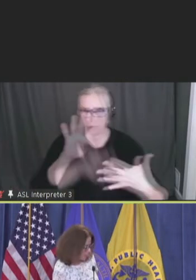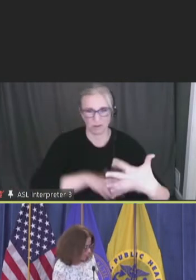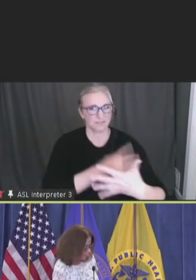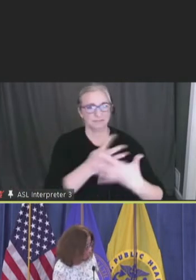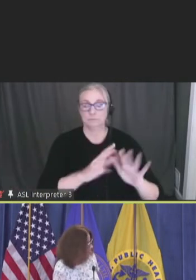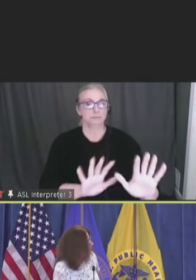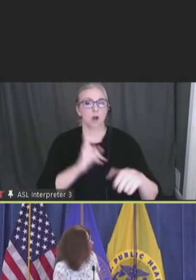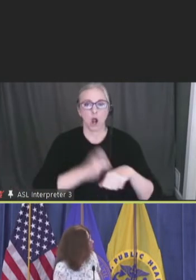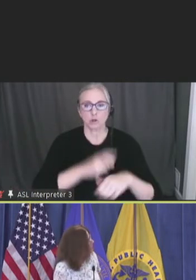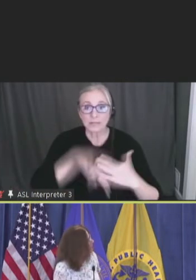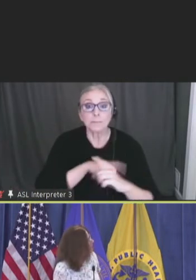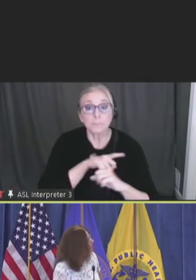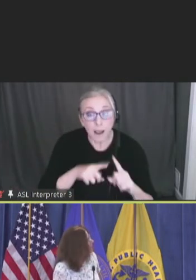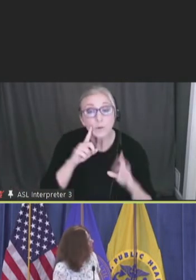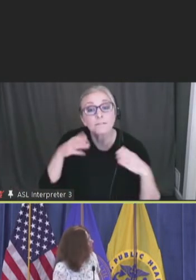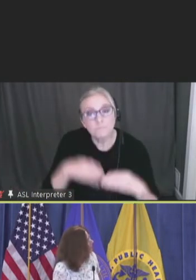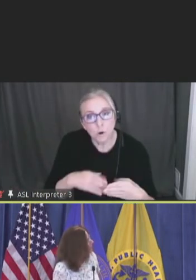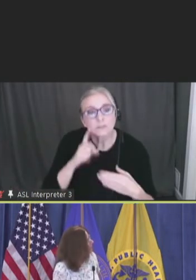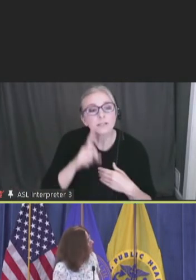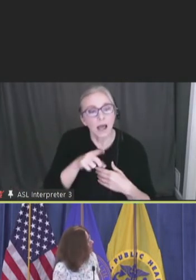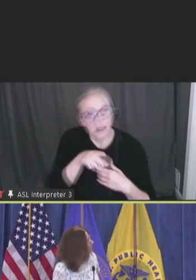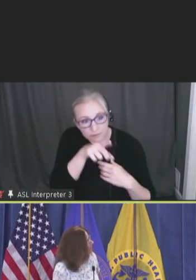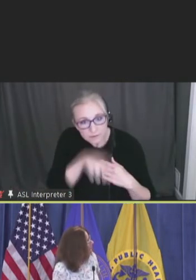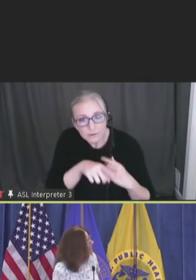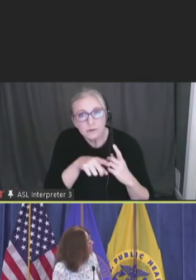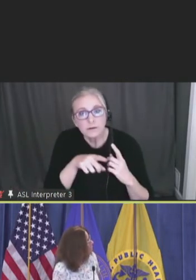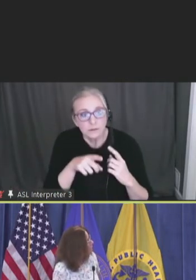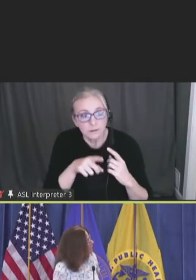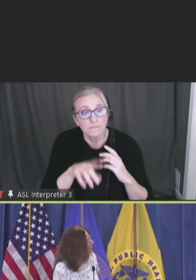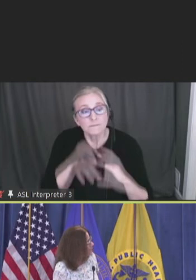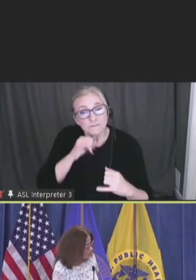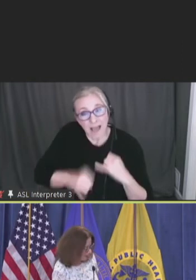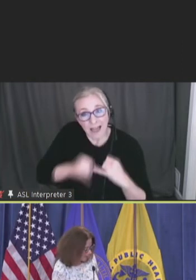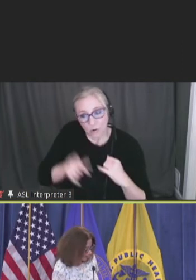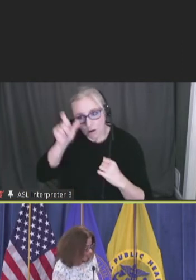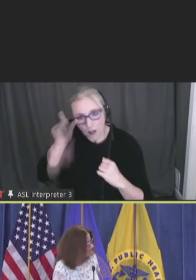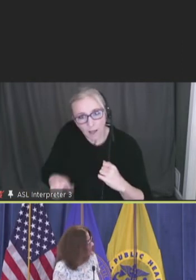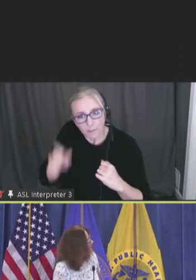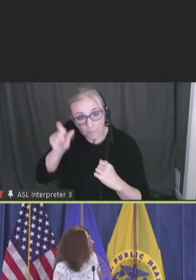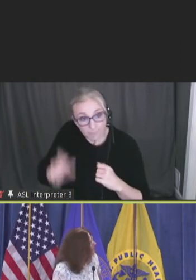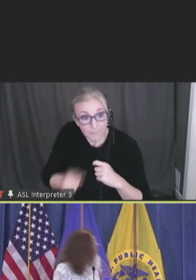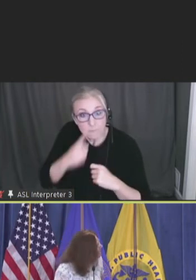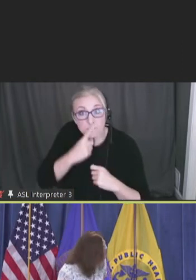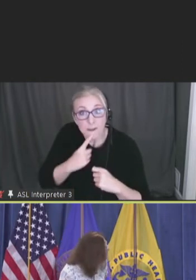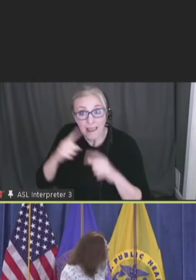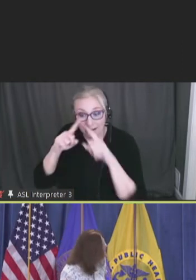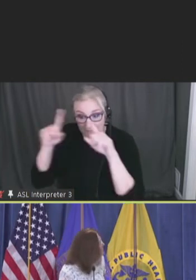But we can focus here on the fault -- the final column and what that says. Even it's -- the print's a little small.